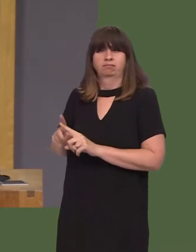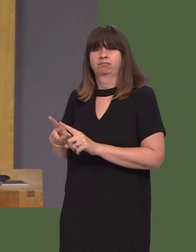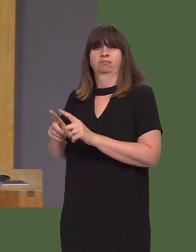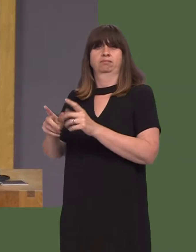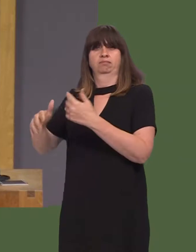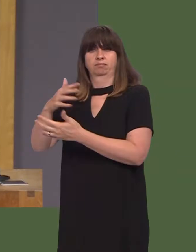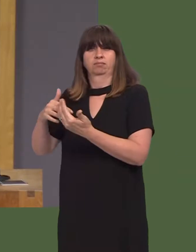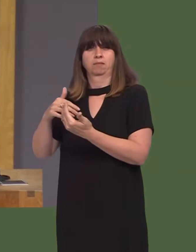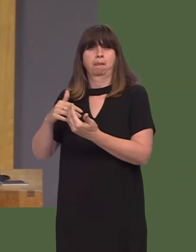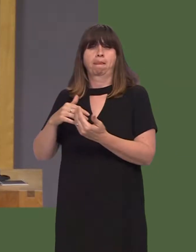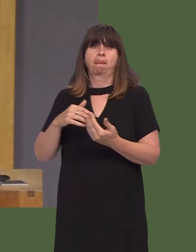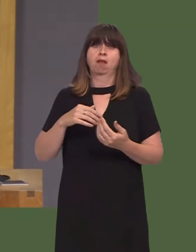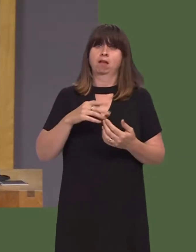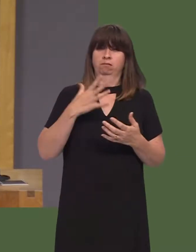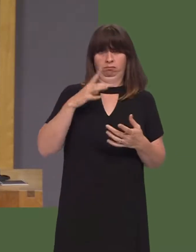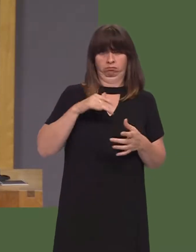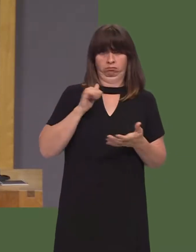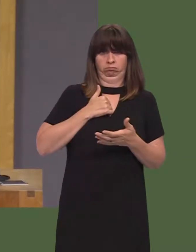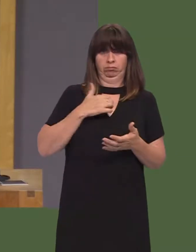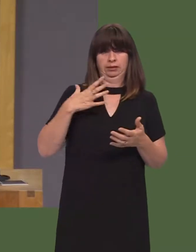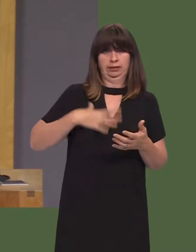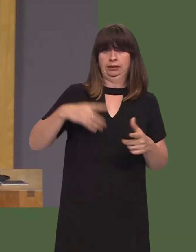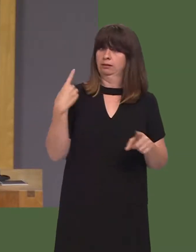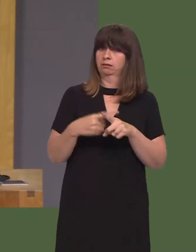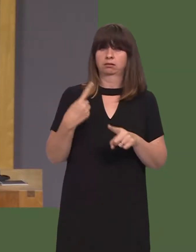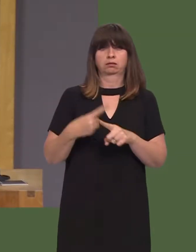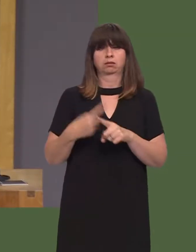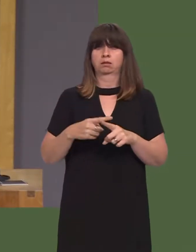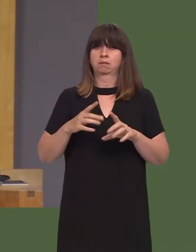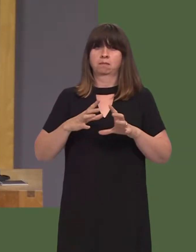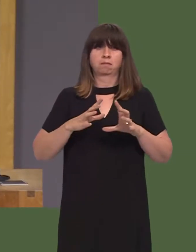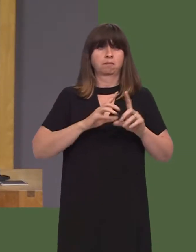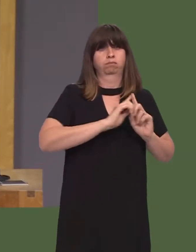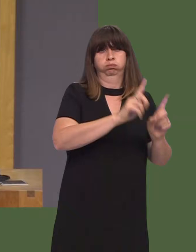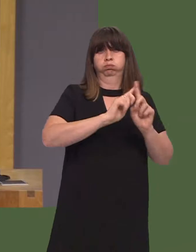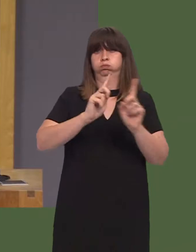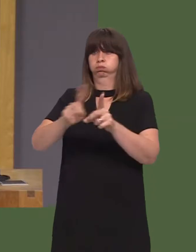the total. Does he agree with me that there is an urgent need for greater diversification?